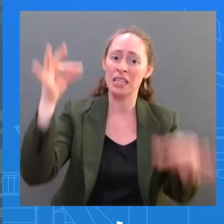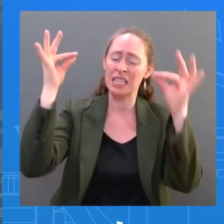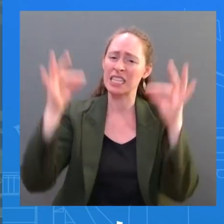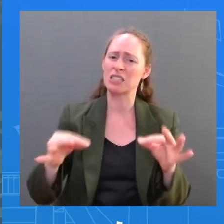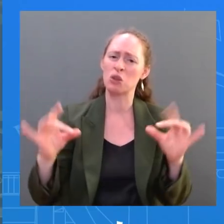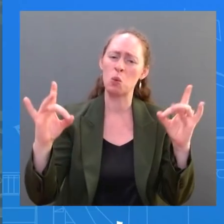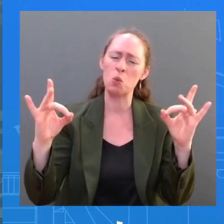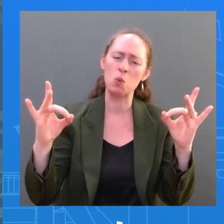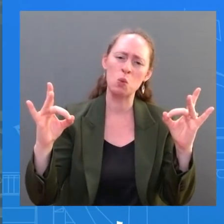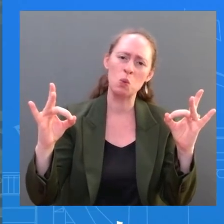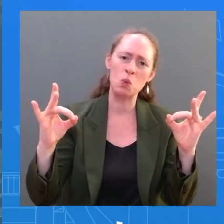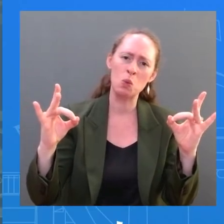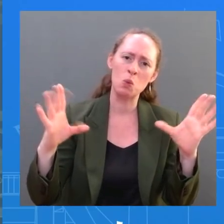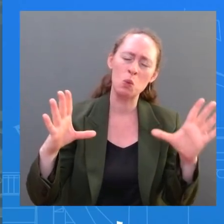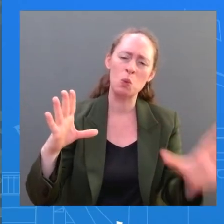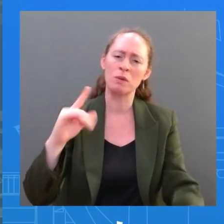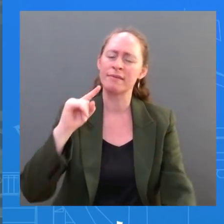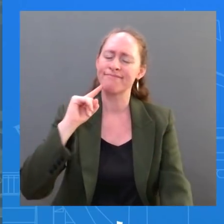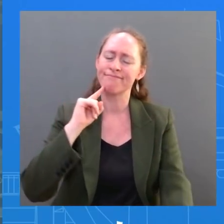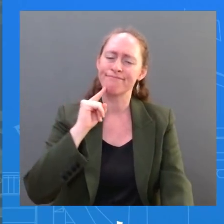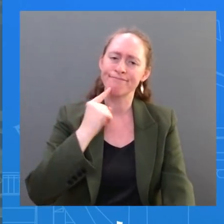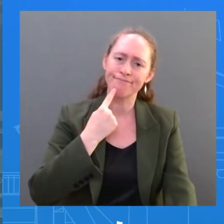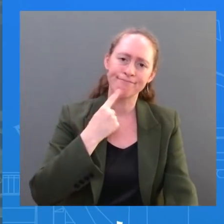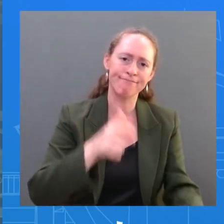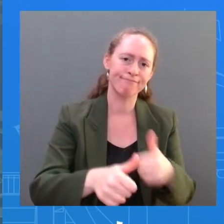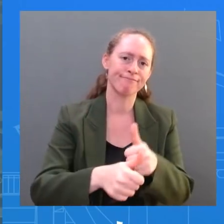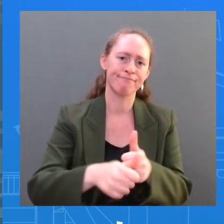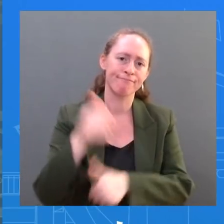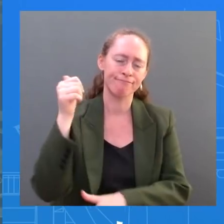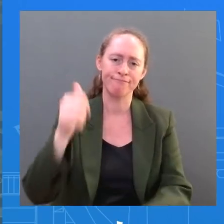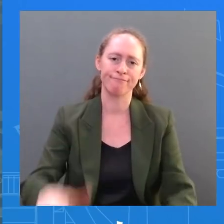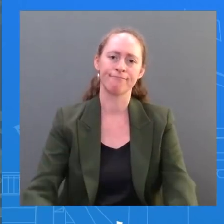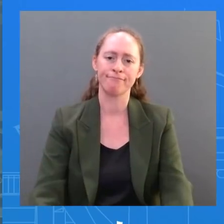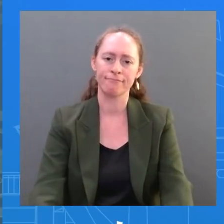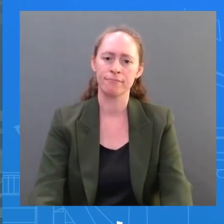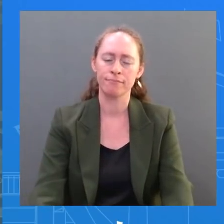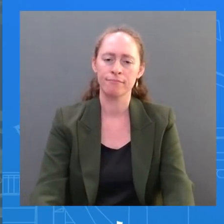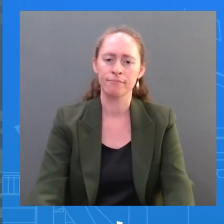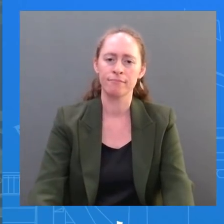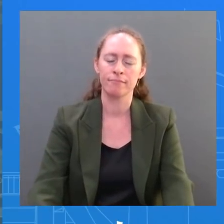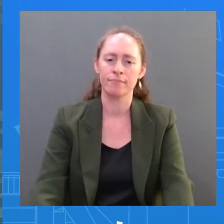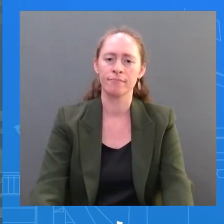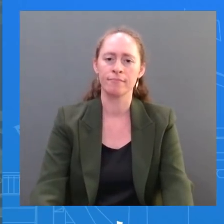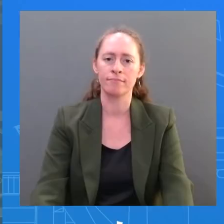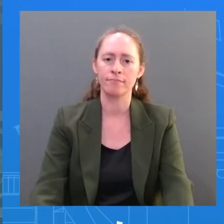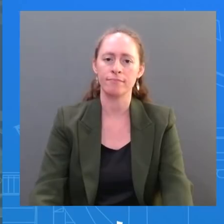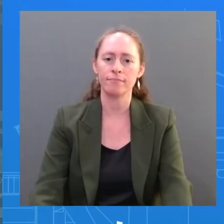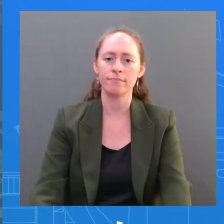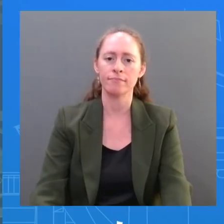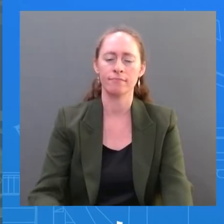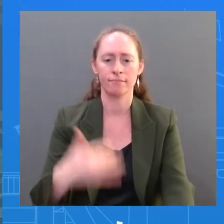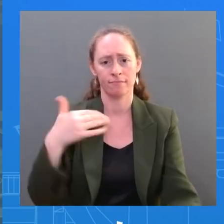it is now for American public, the American families when there is no exception at all.